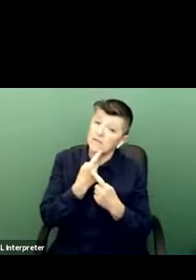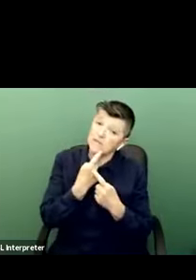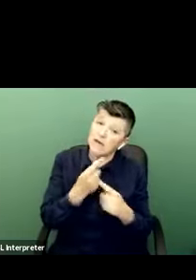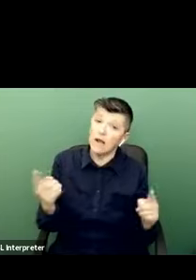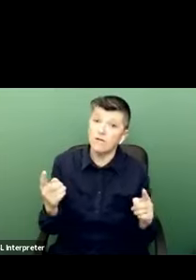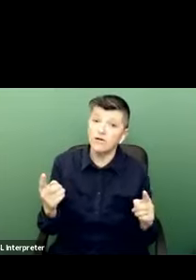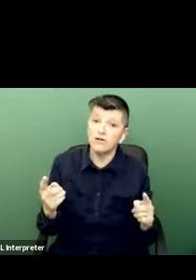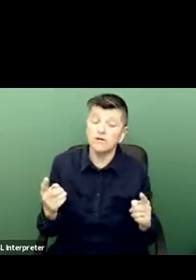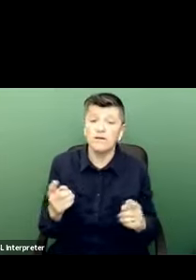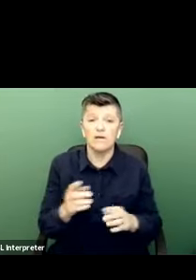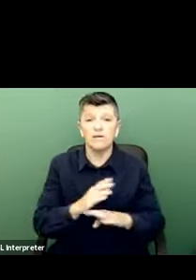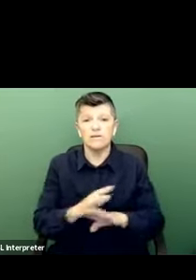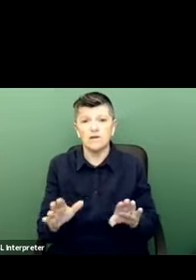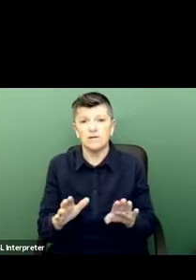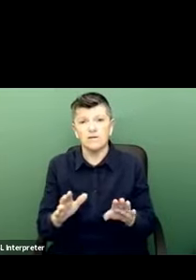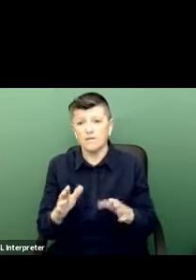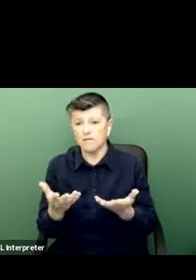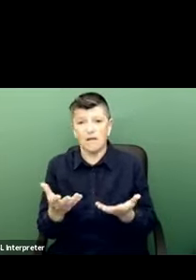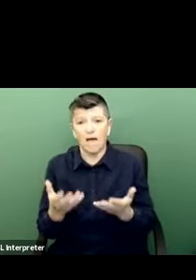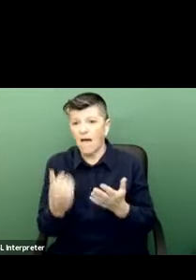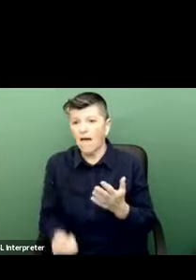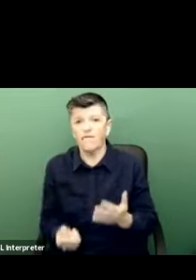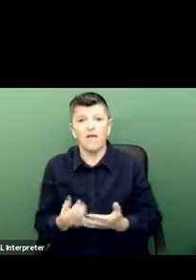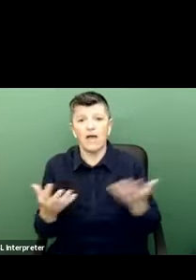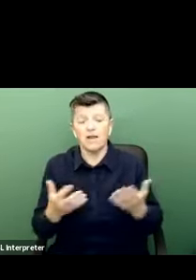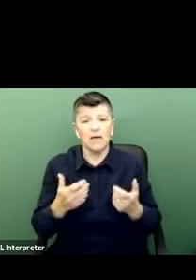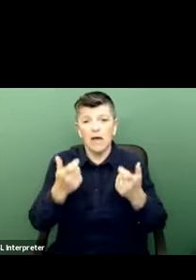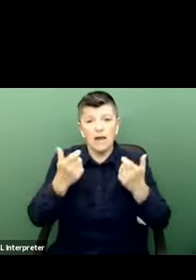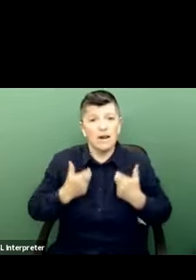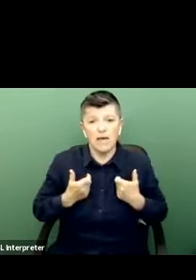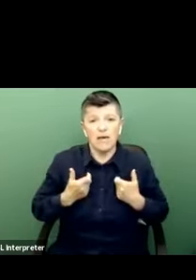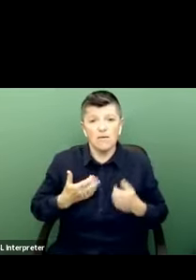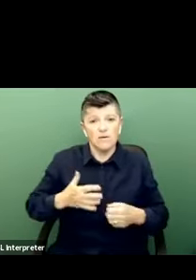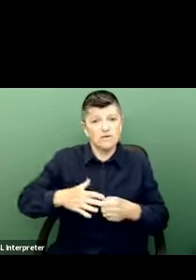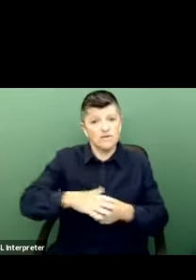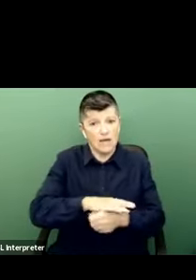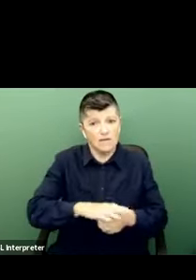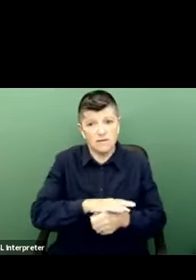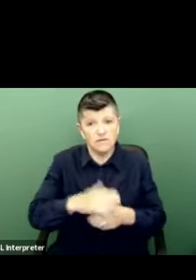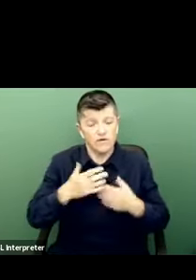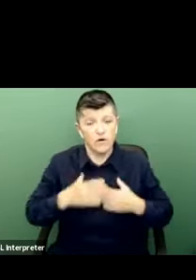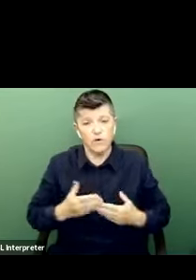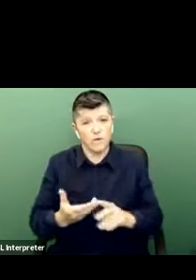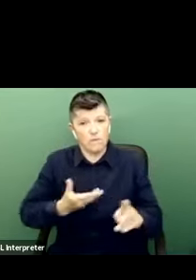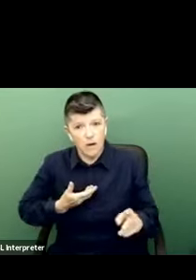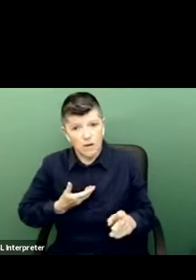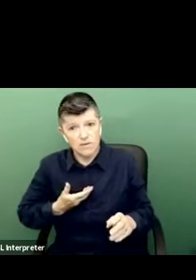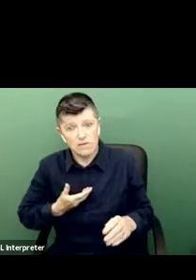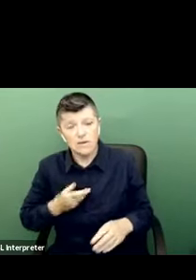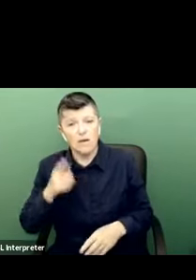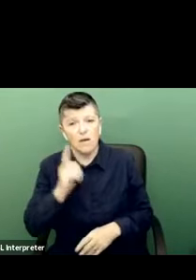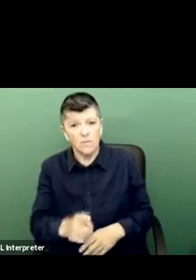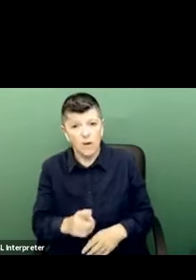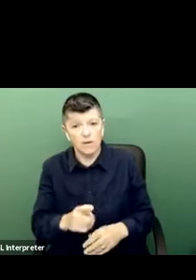Wollstonecraft would not have been in the least surprised that many social movements including the